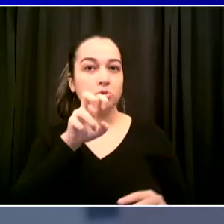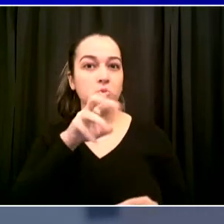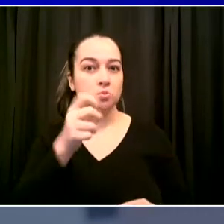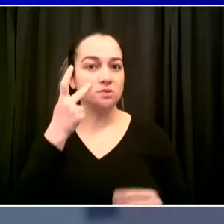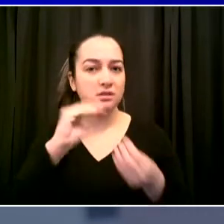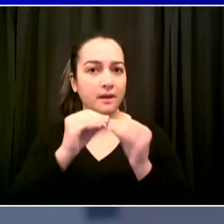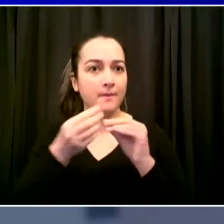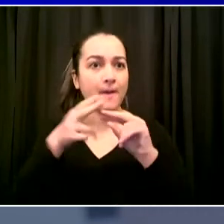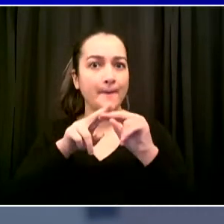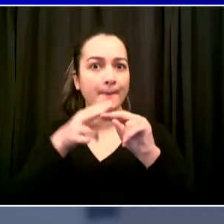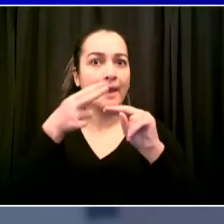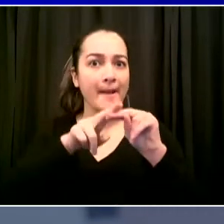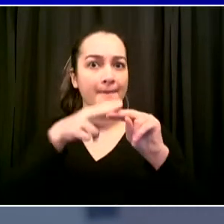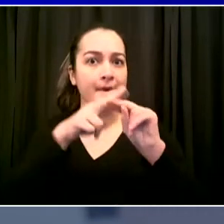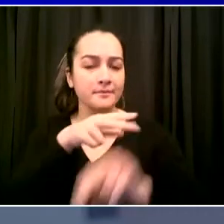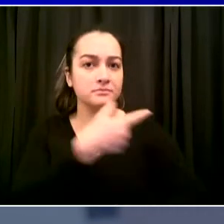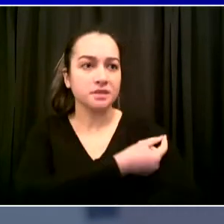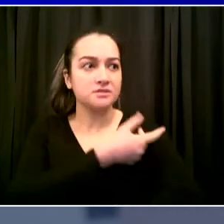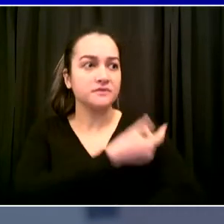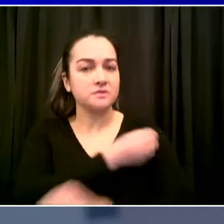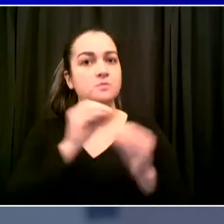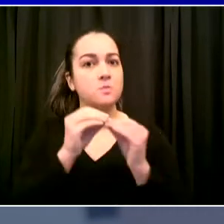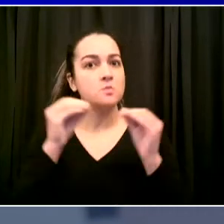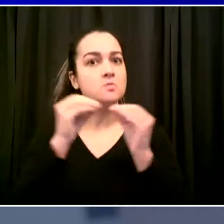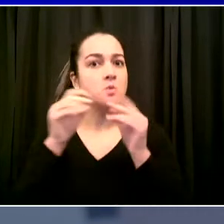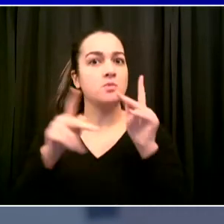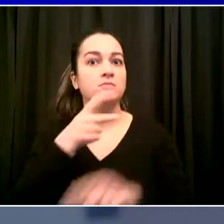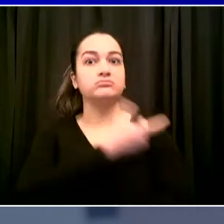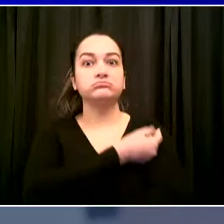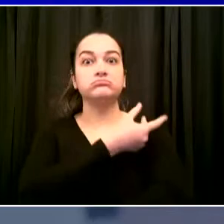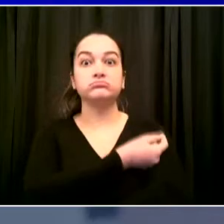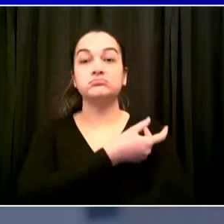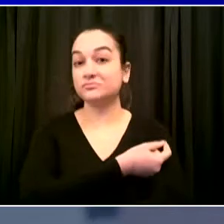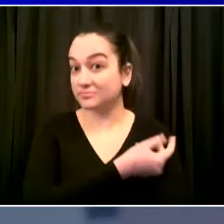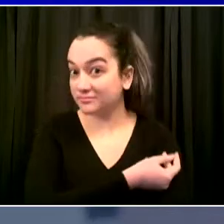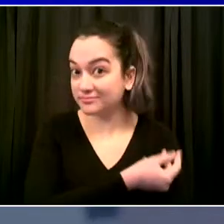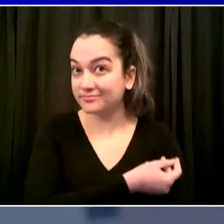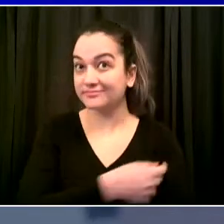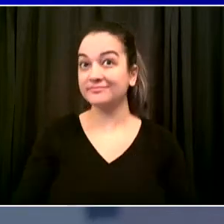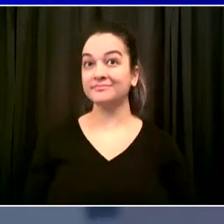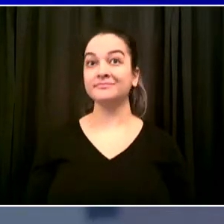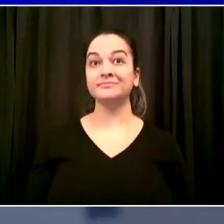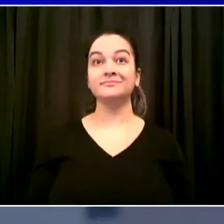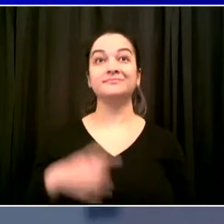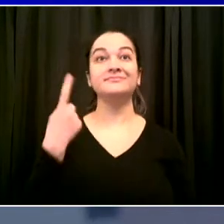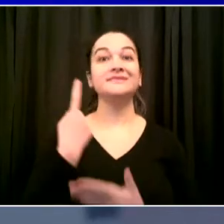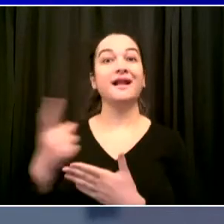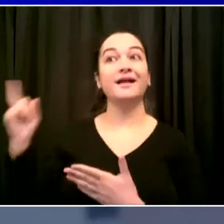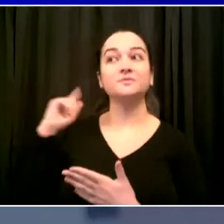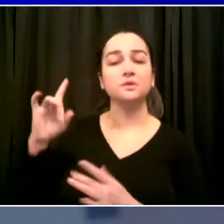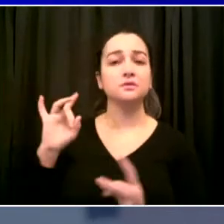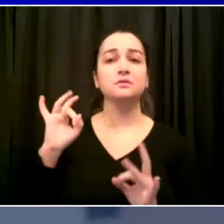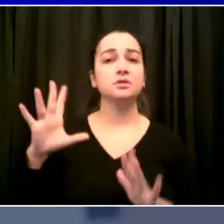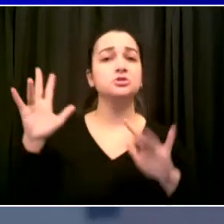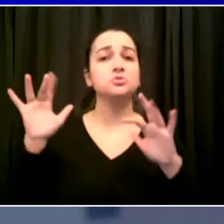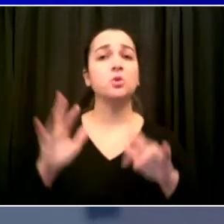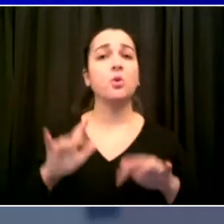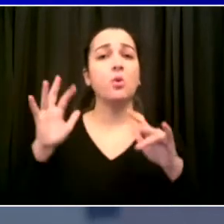NOW. WE HAD A TOUGH WEEK LAST WEEK BECAUSE OF THE STORM WHICH DELAYED SHIPMENTS OF